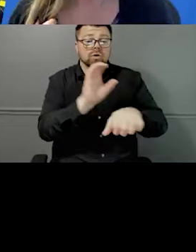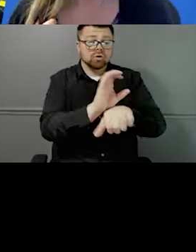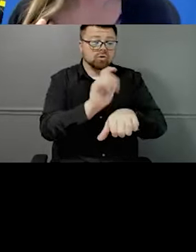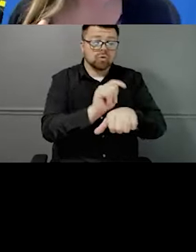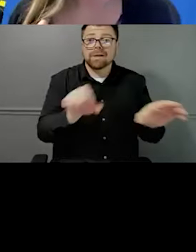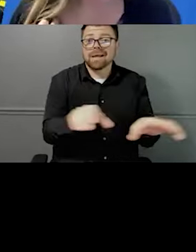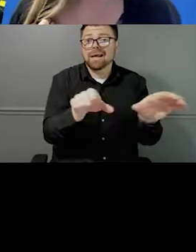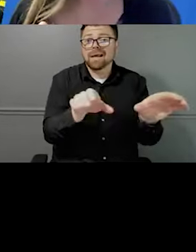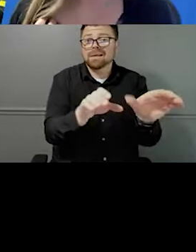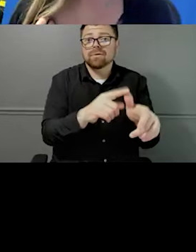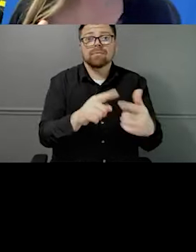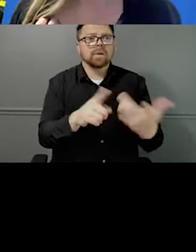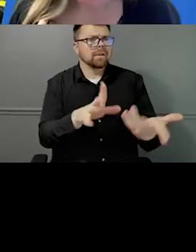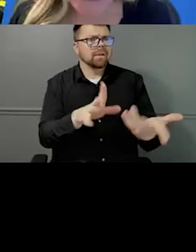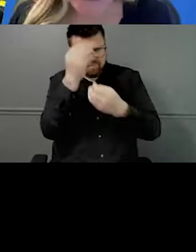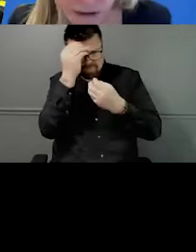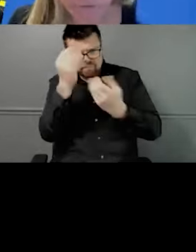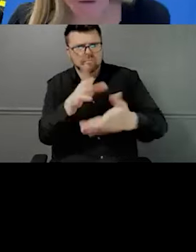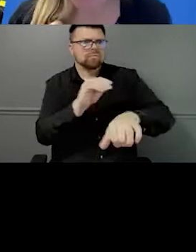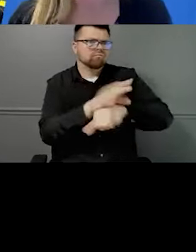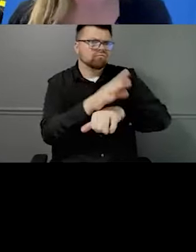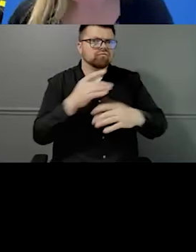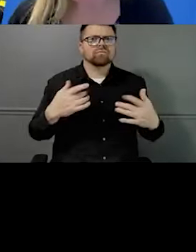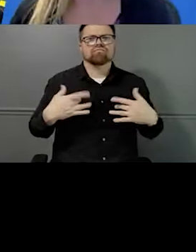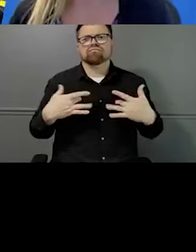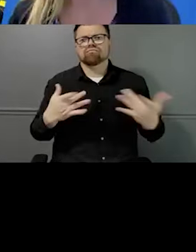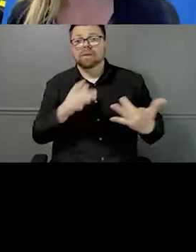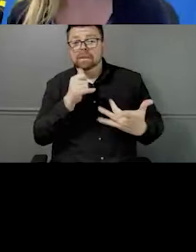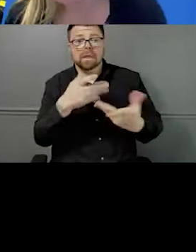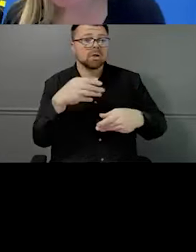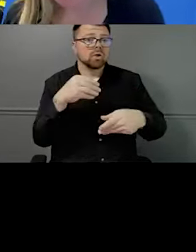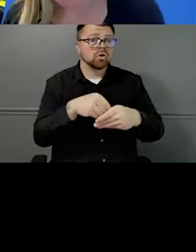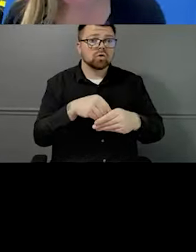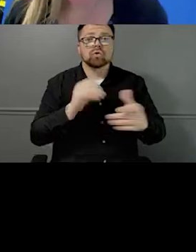The consulting activity doesn't involve performing research,